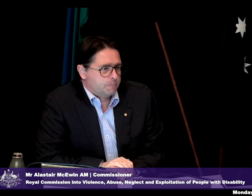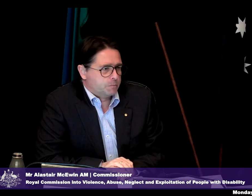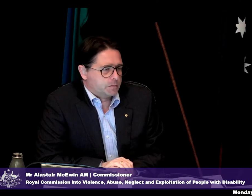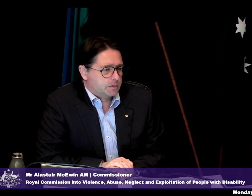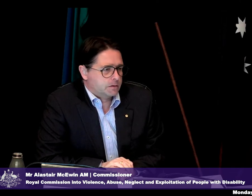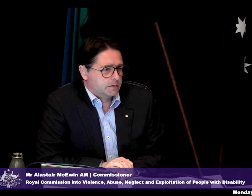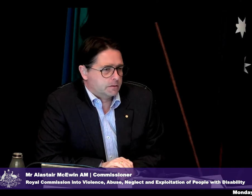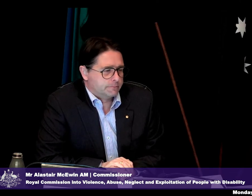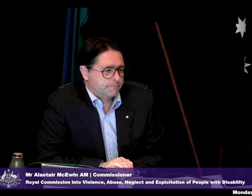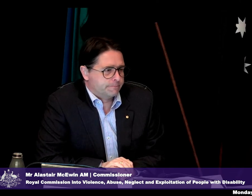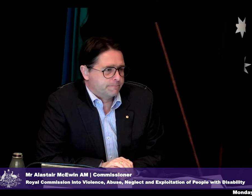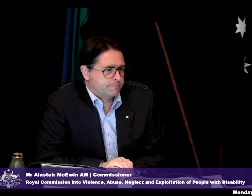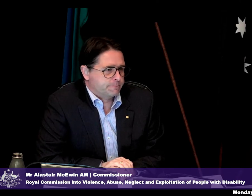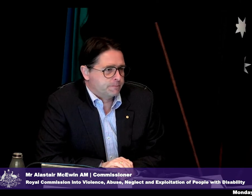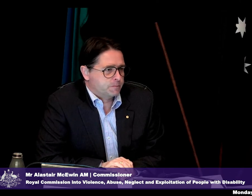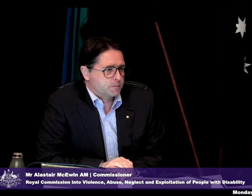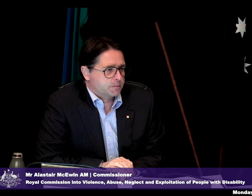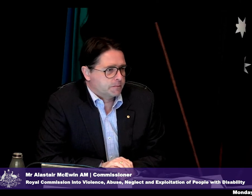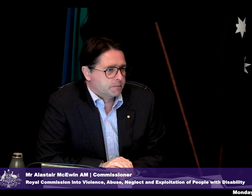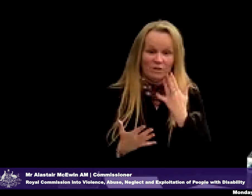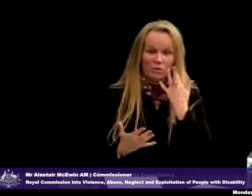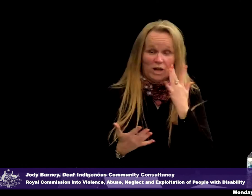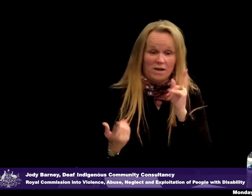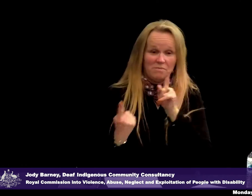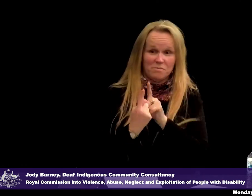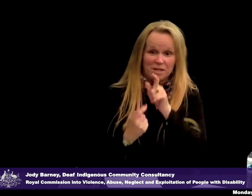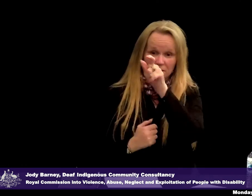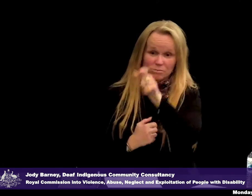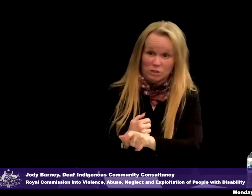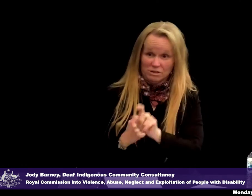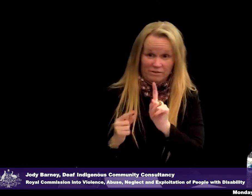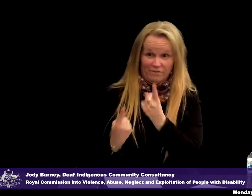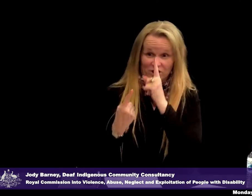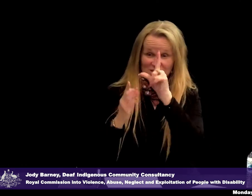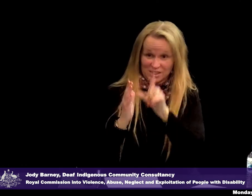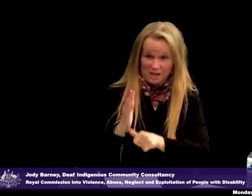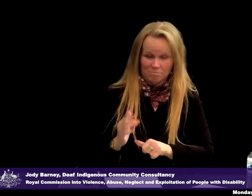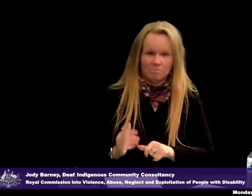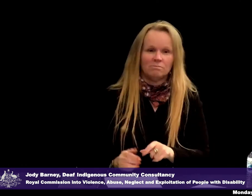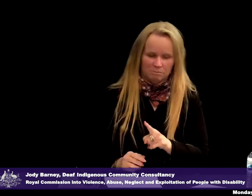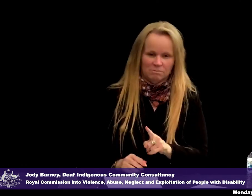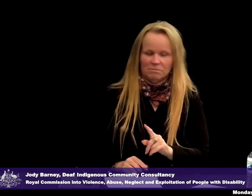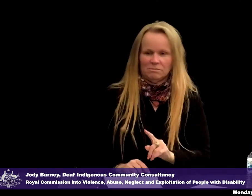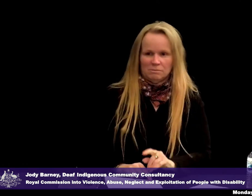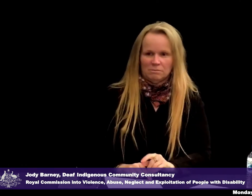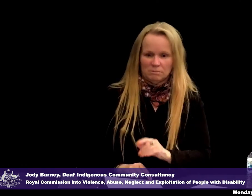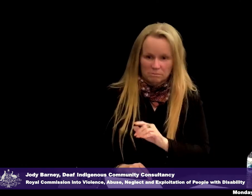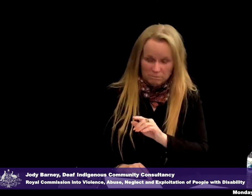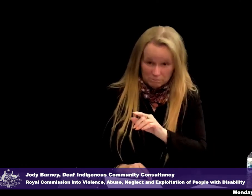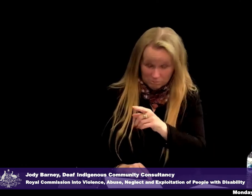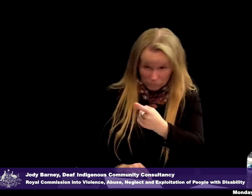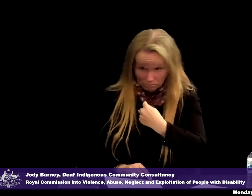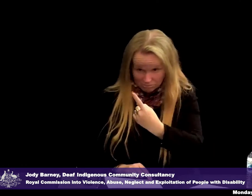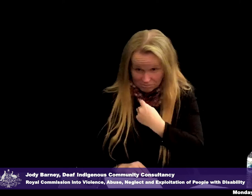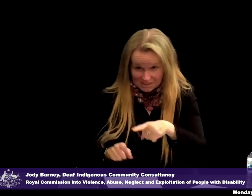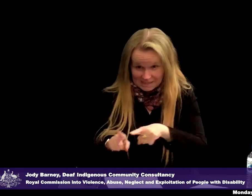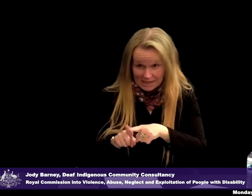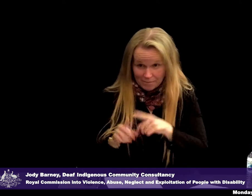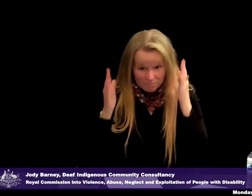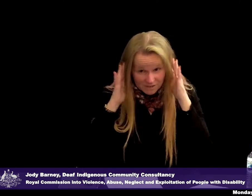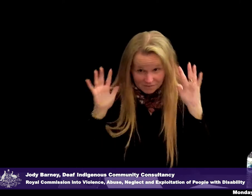What do you do? JODY BARNEY: Often when I meet a person for the very first time, I will